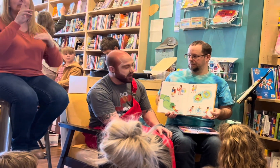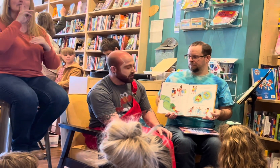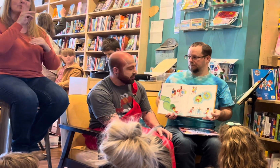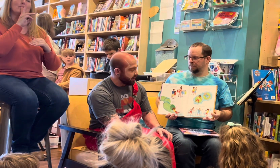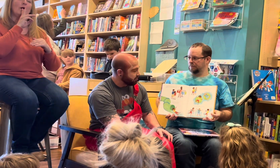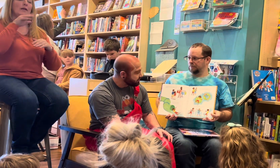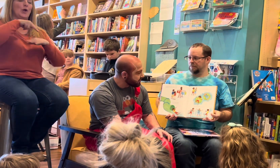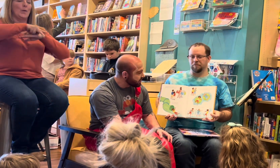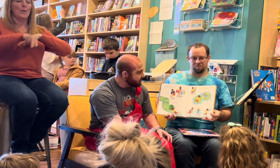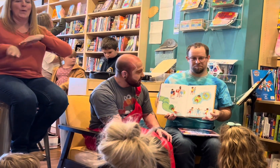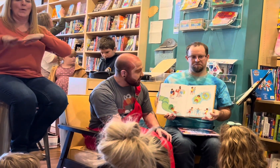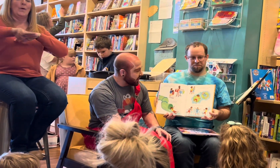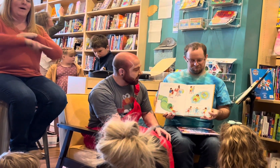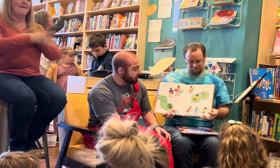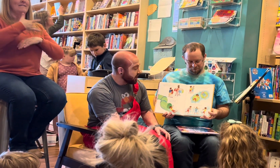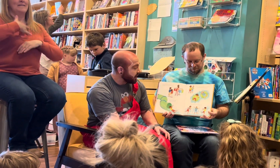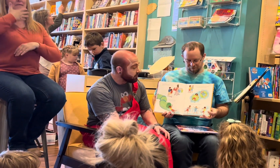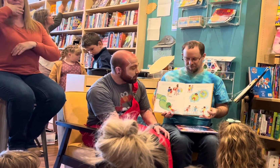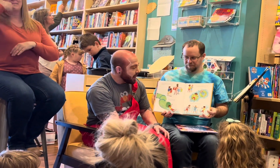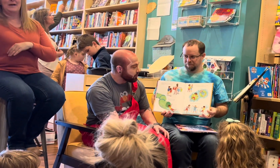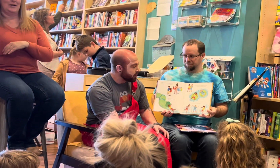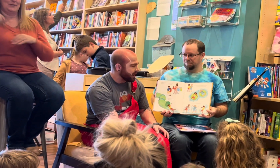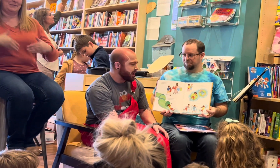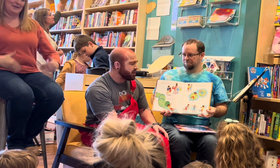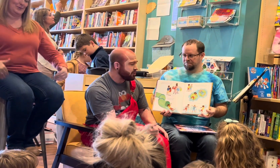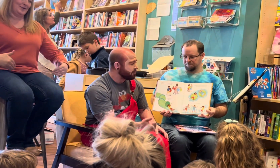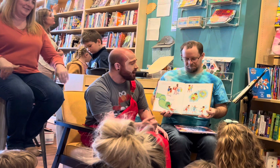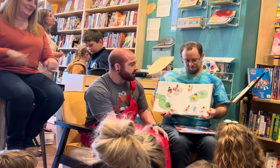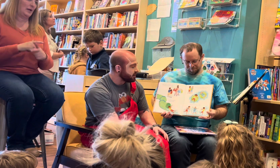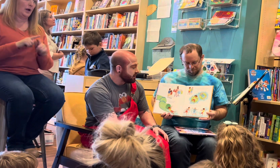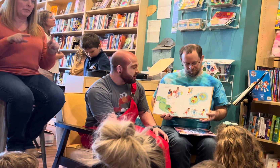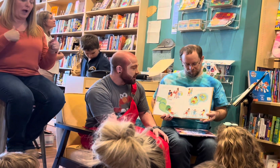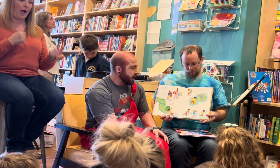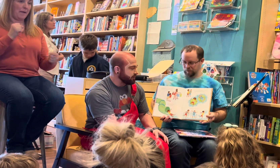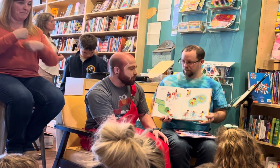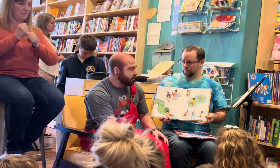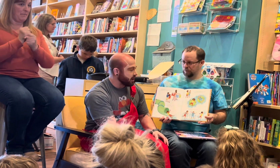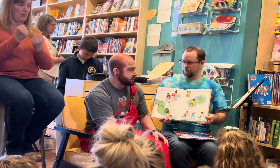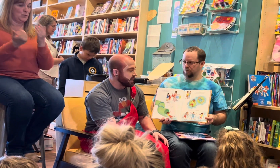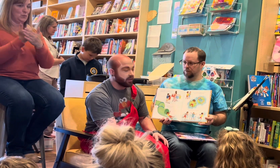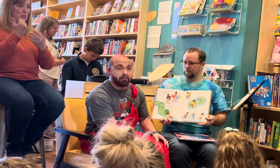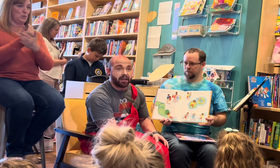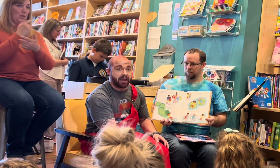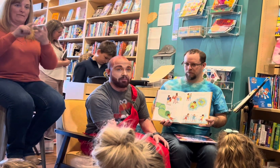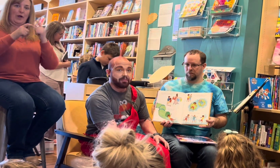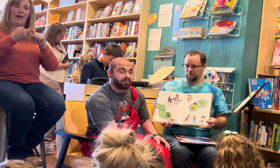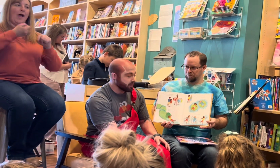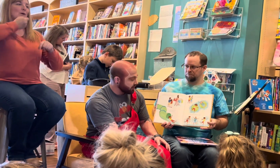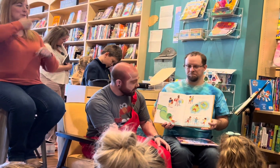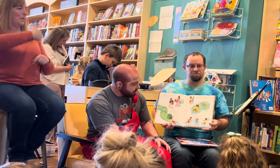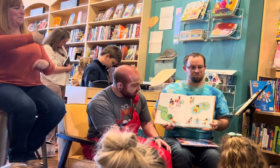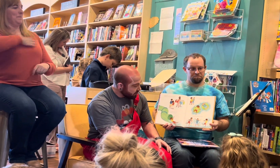better in them. In the line for popcorn, I made a new friend! I felt proud to tell him my name.